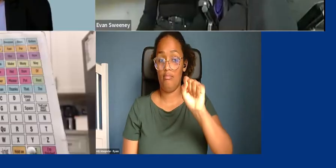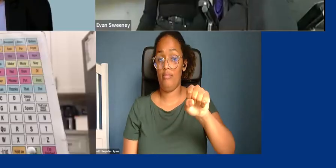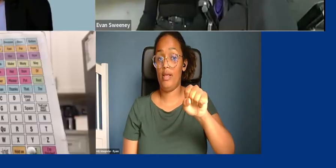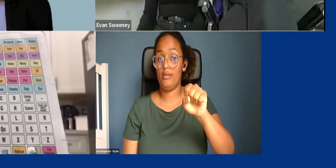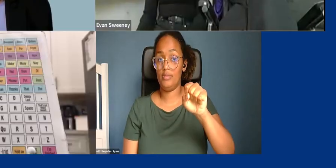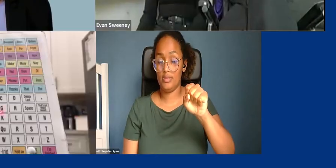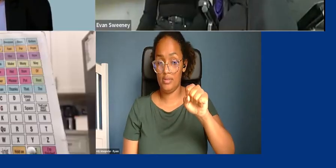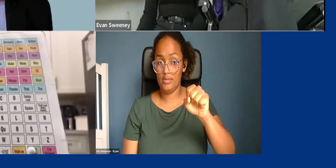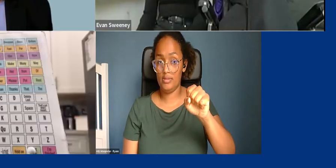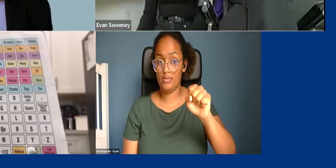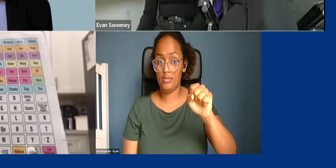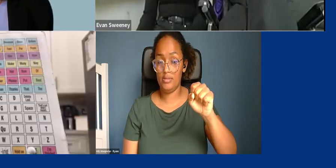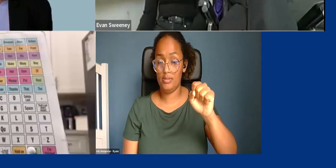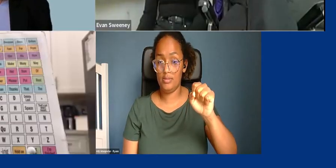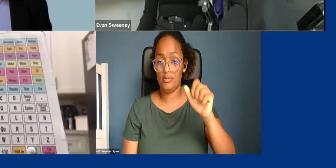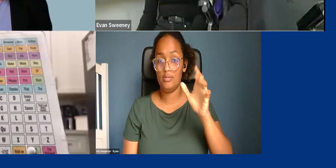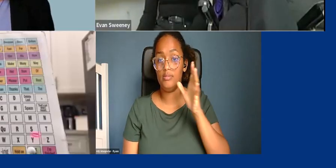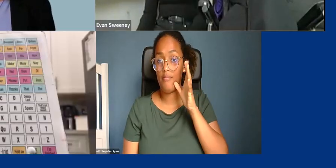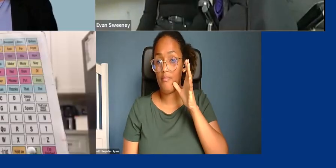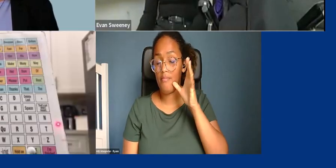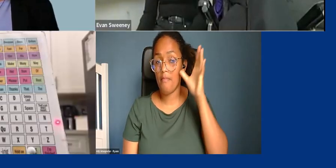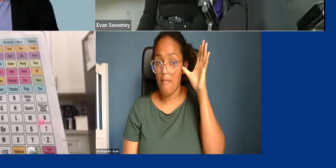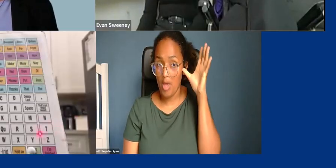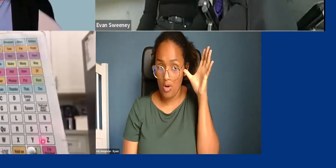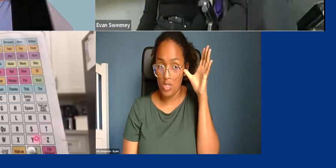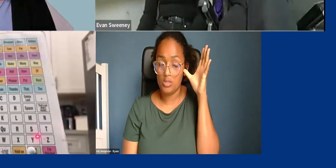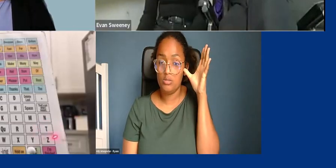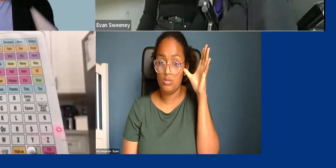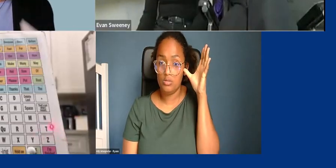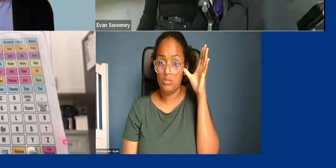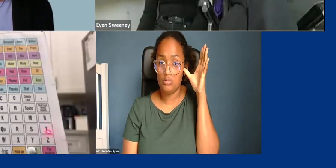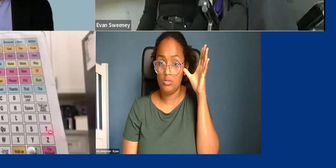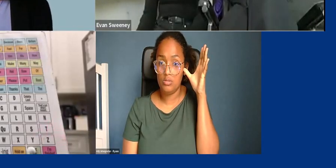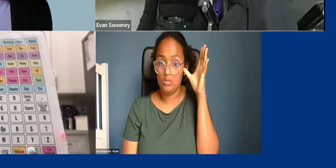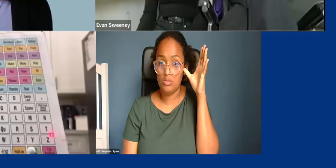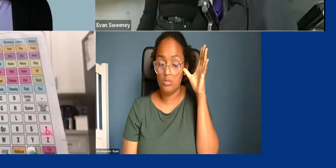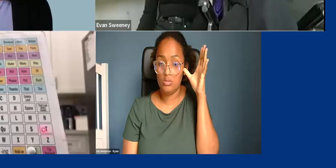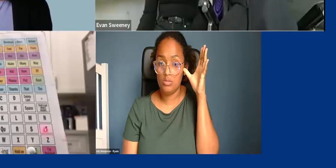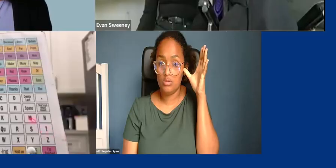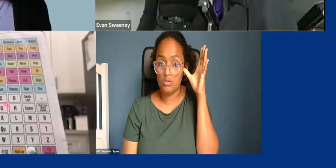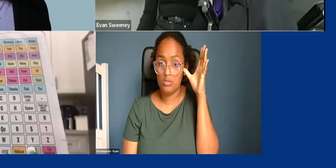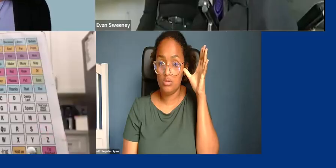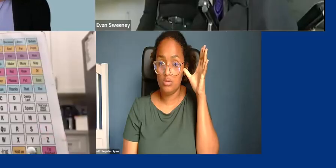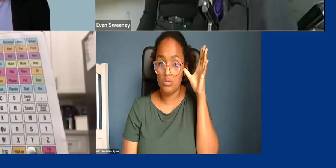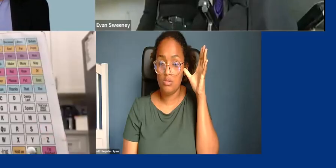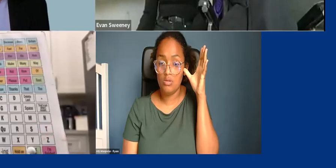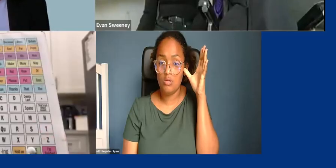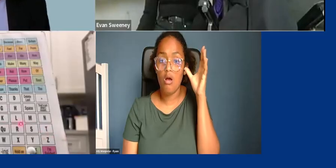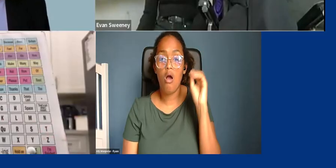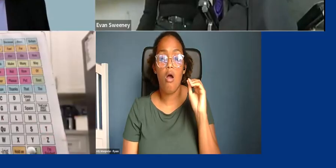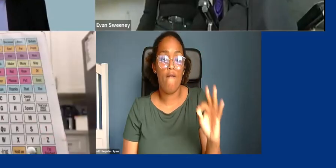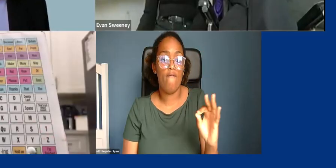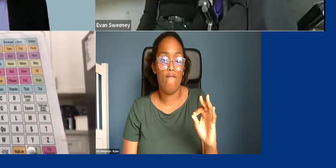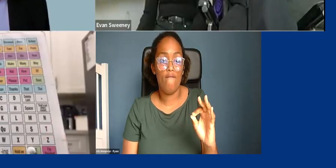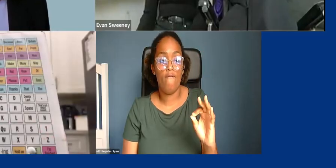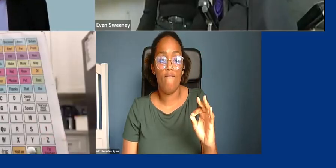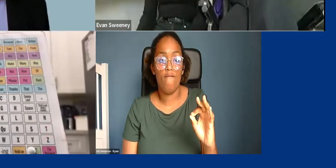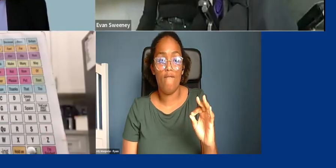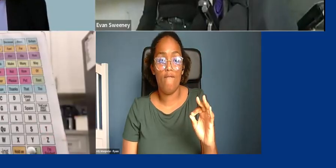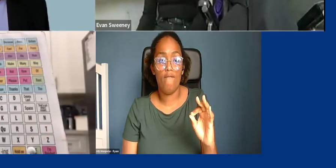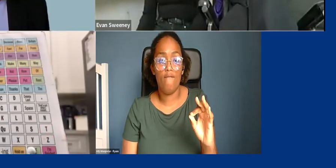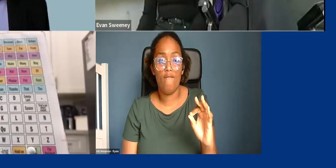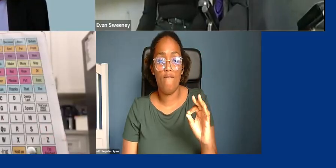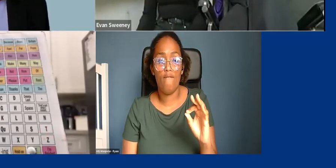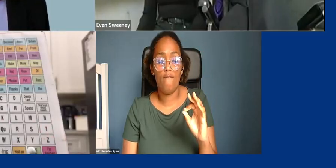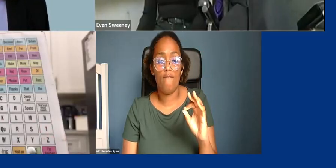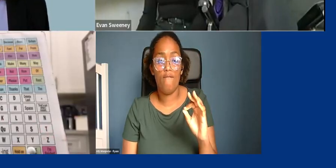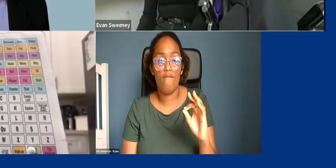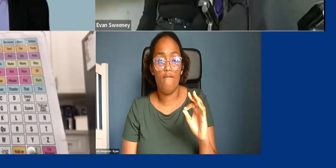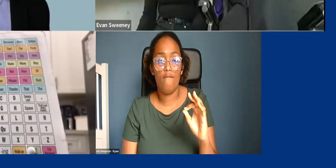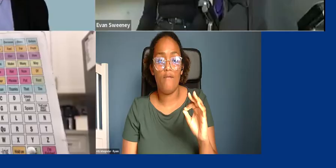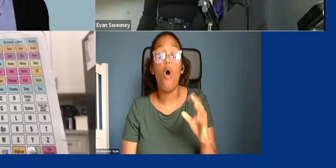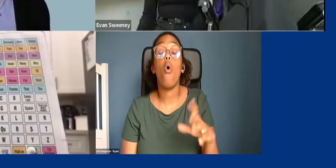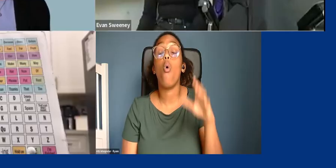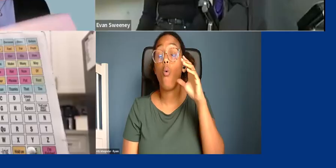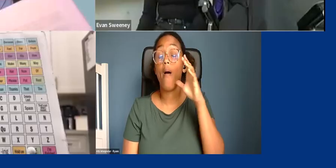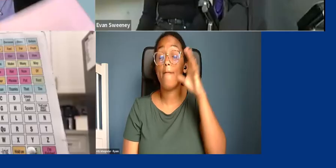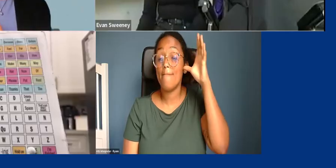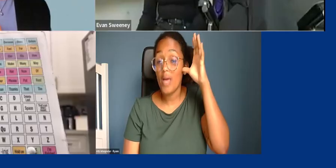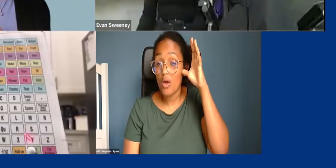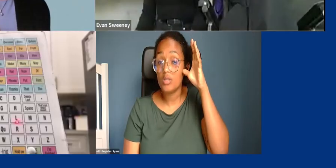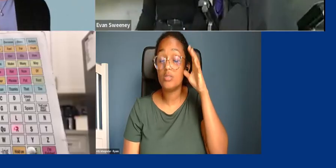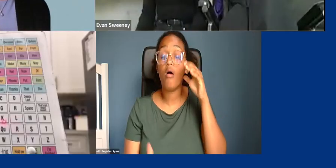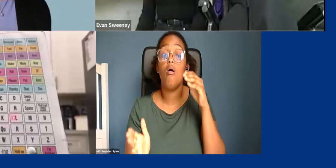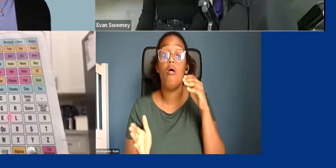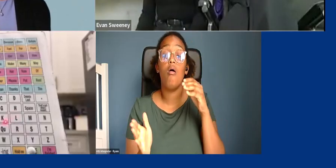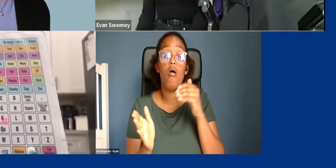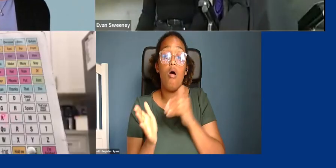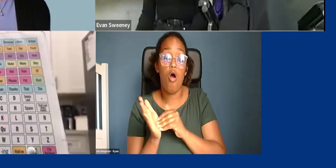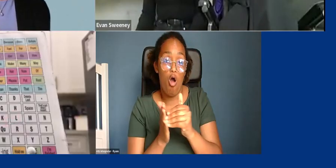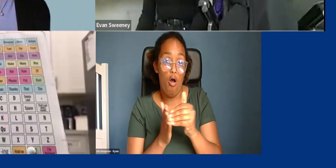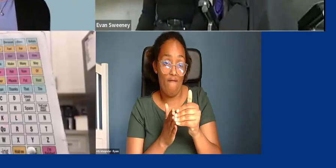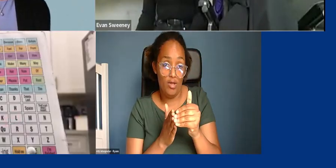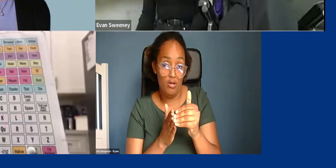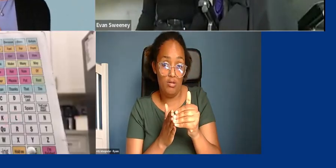O-F-T-E. We often want to, K,